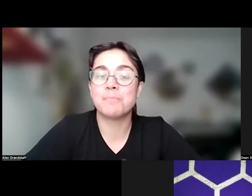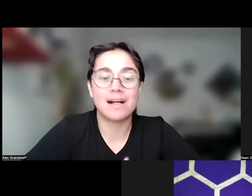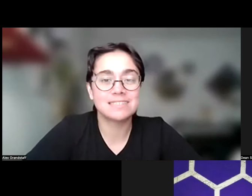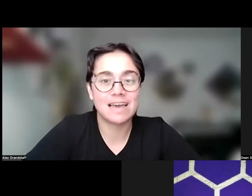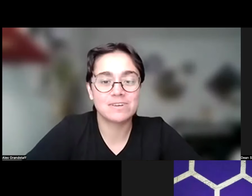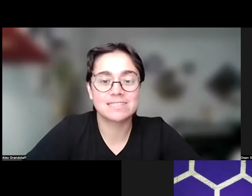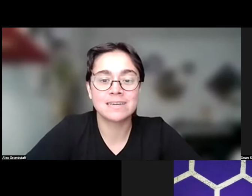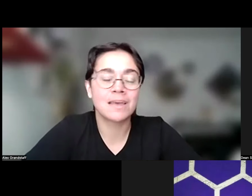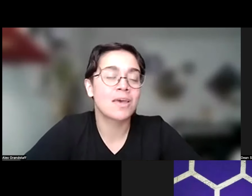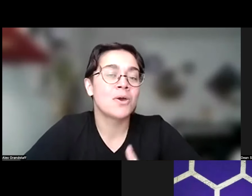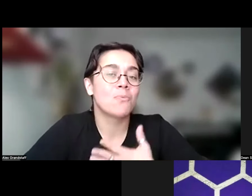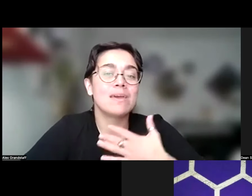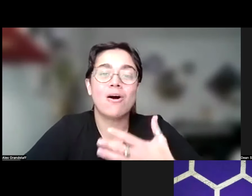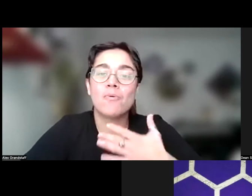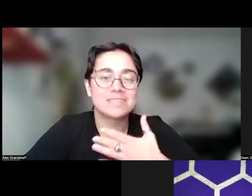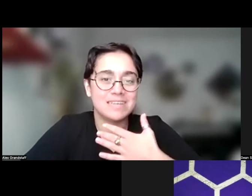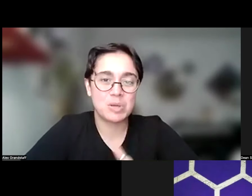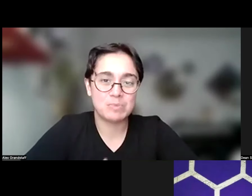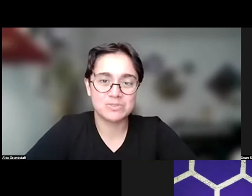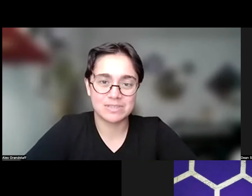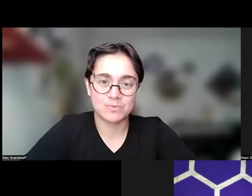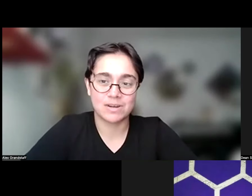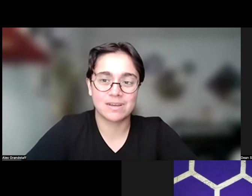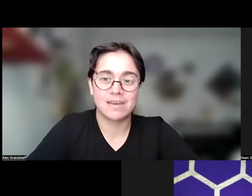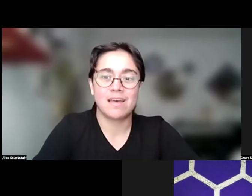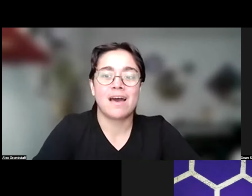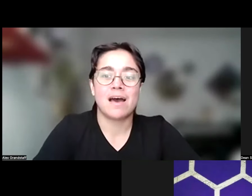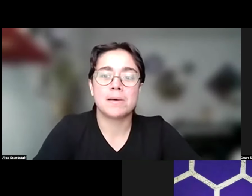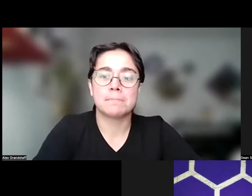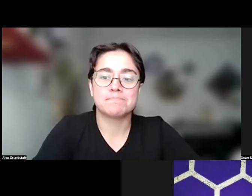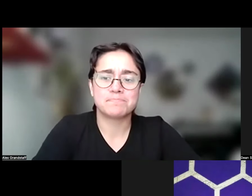I really appreciate you taking this